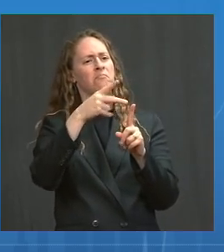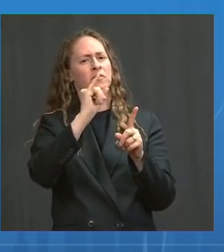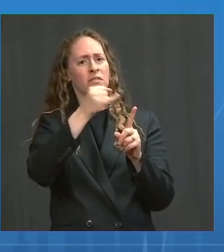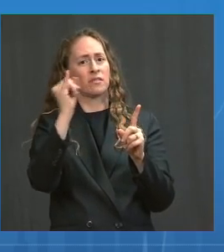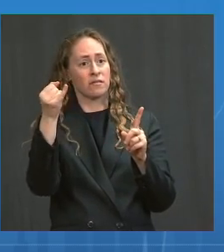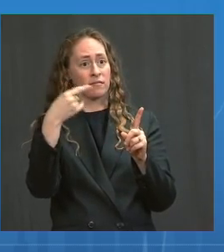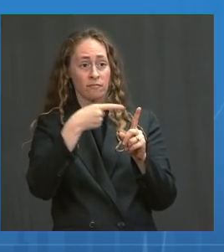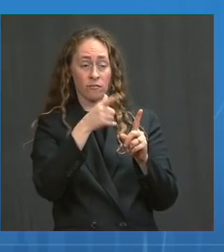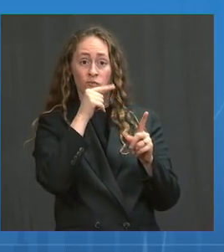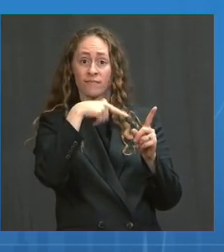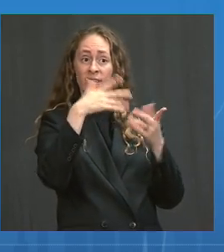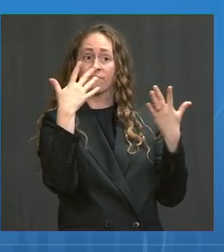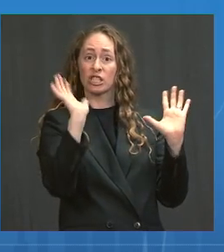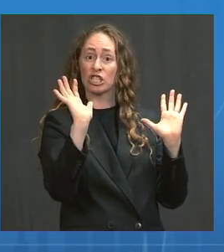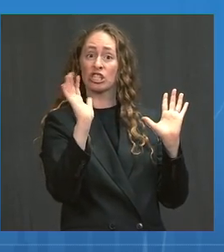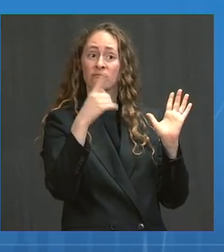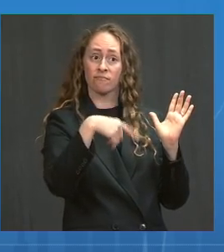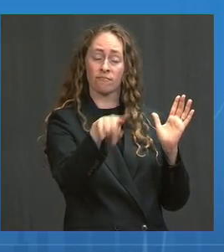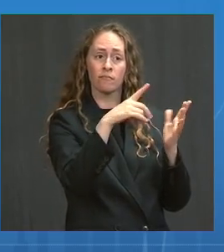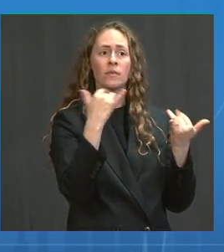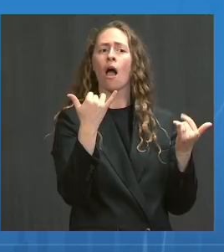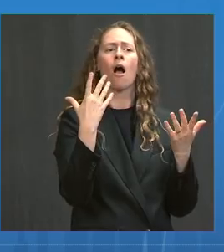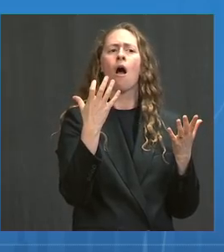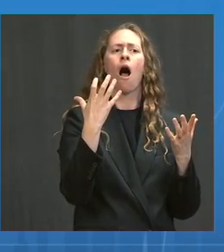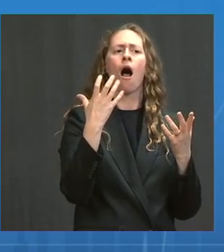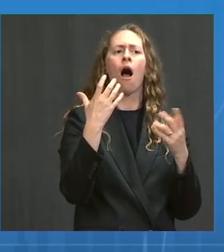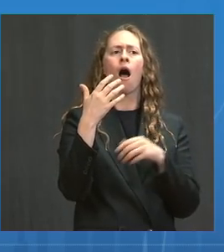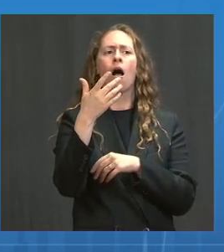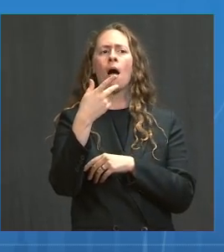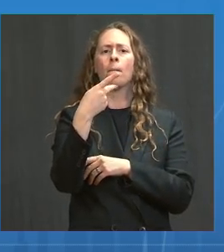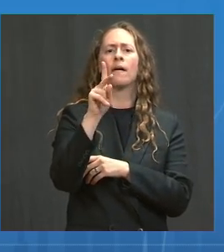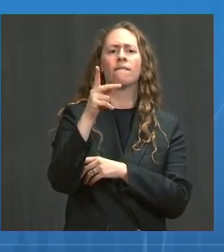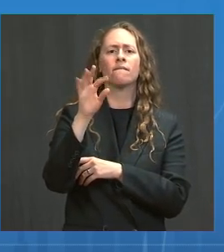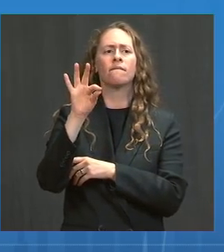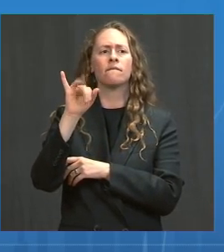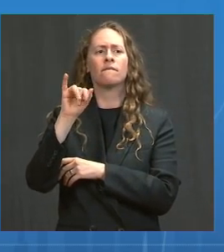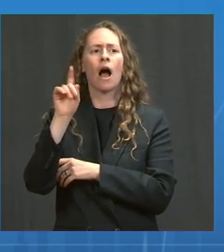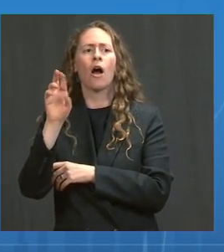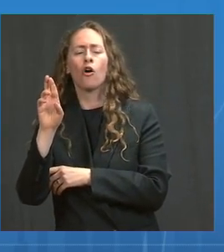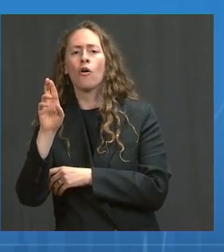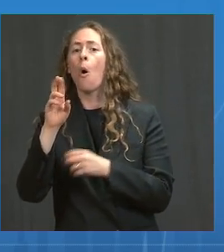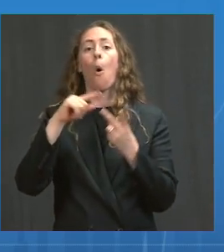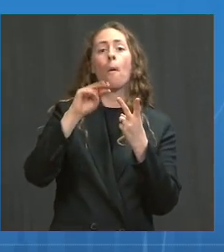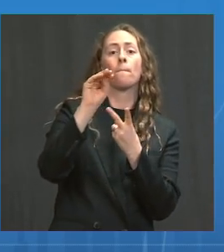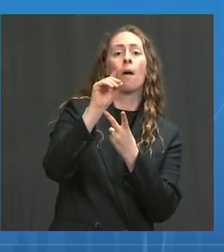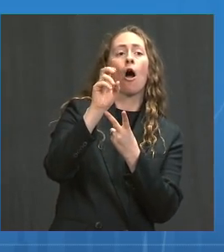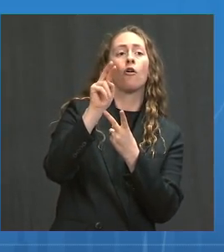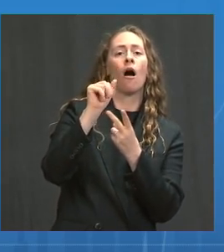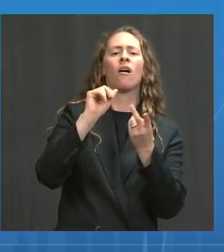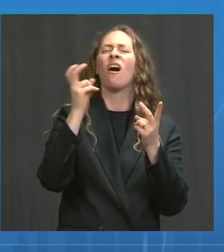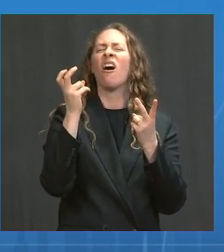asking for Pfizer and Moderna doses as boosters? Do you recommend that? Dr. Fauci: Well, first of all,